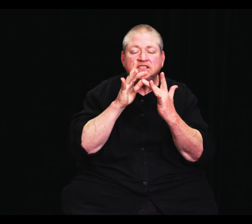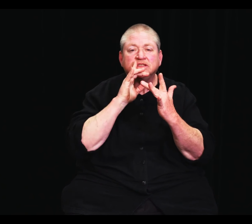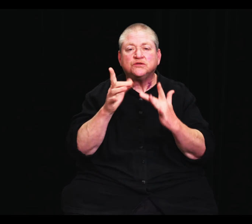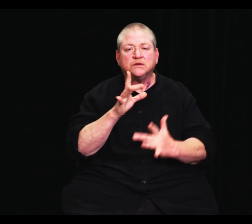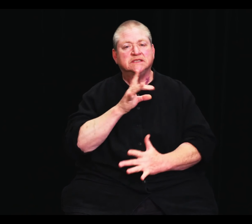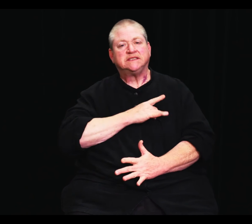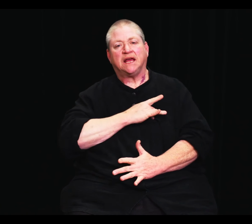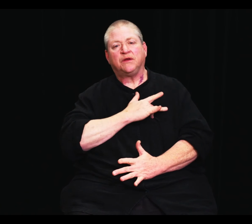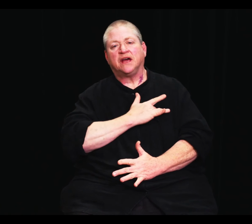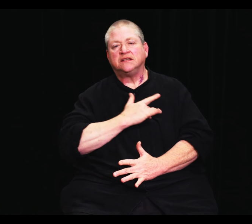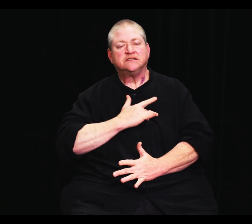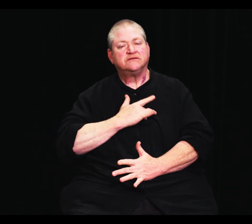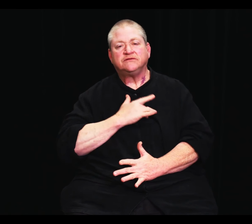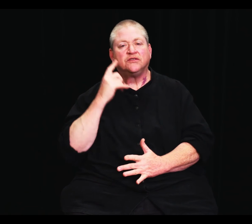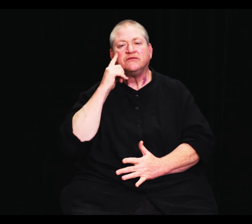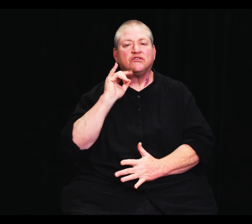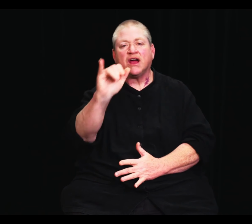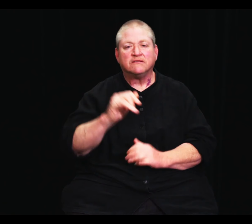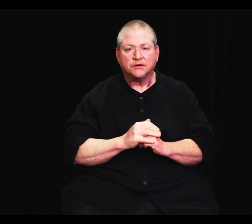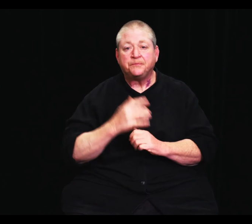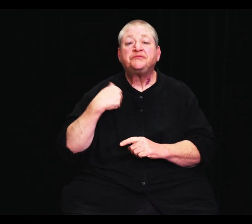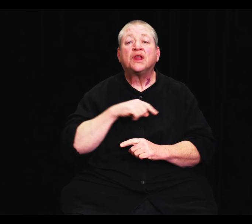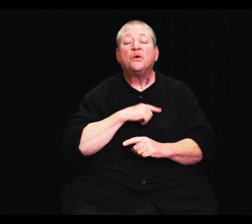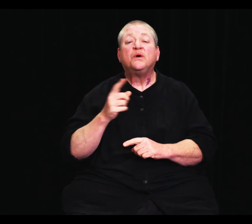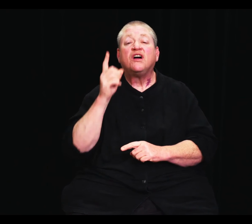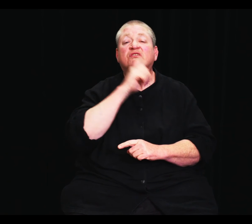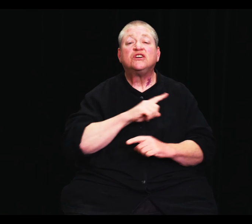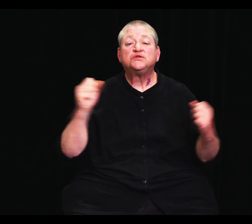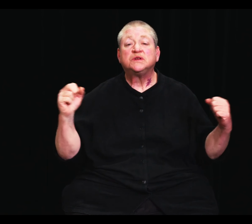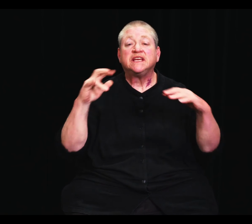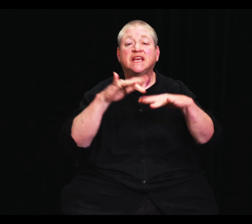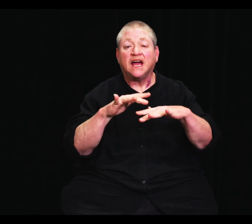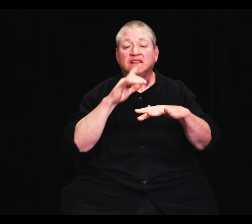The last few years have been nothing short of an incredible experience. The knowledge and connections we have gained